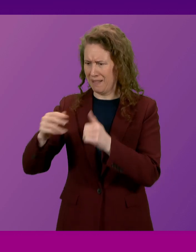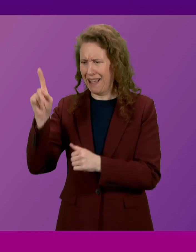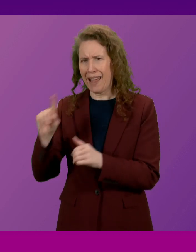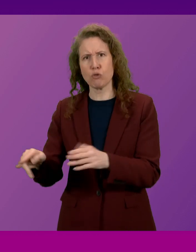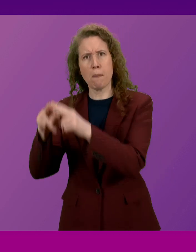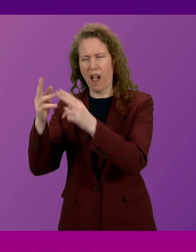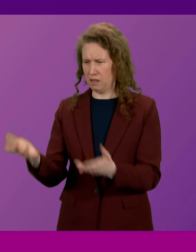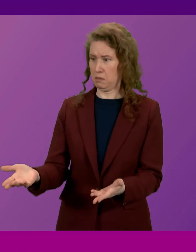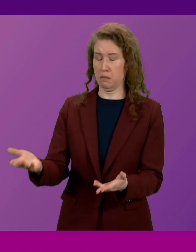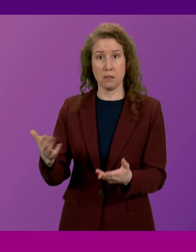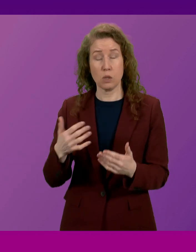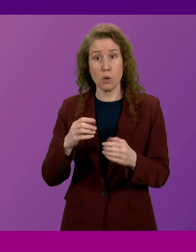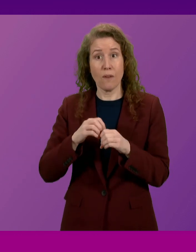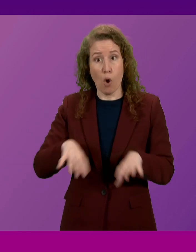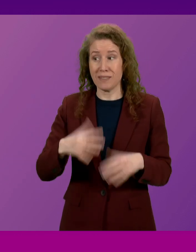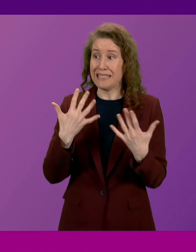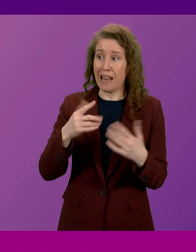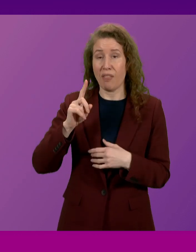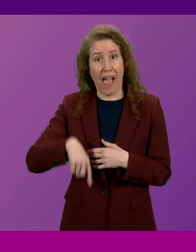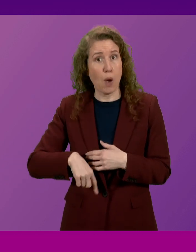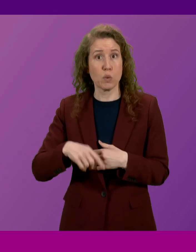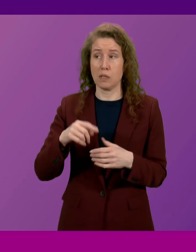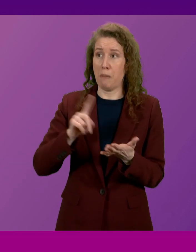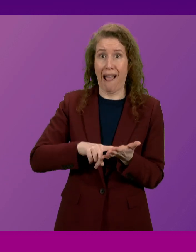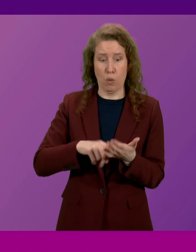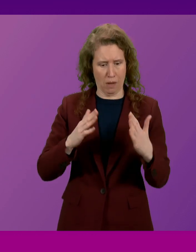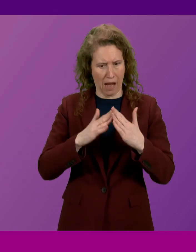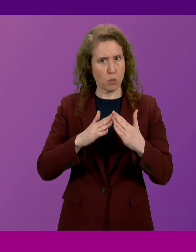compared with the tens of thousands of pounds that people have seen wiped off their property value,